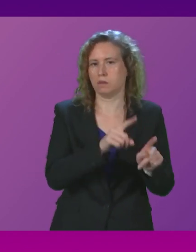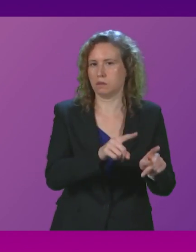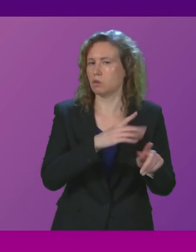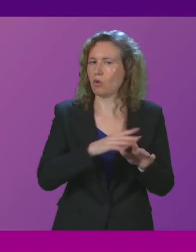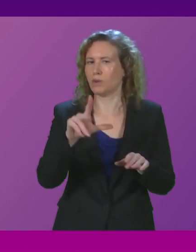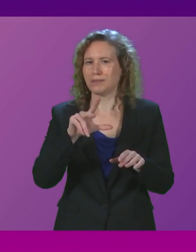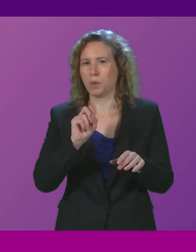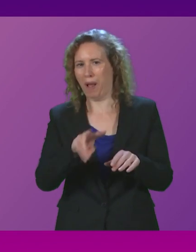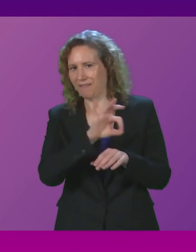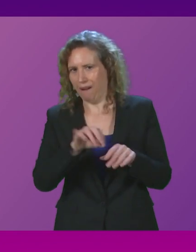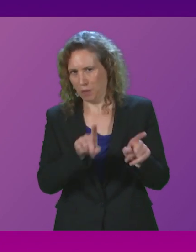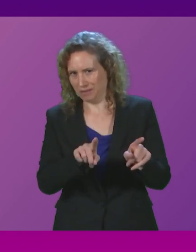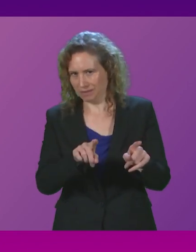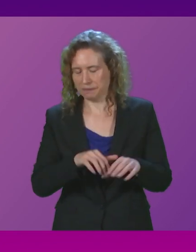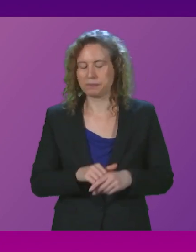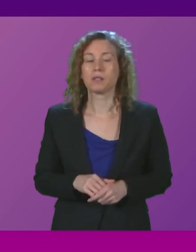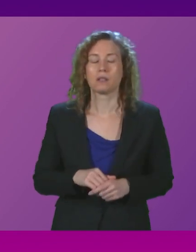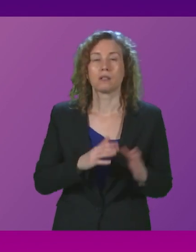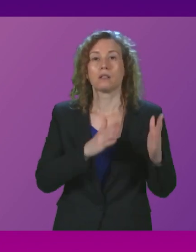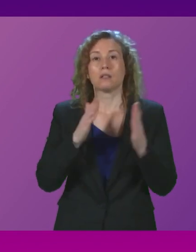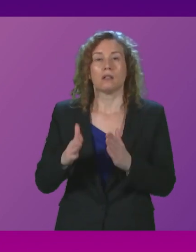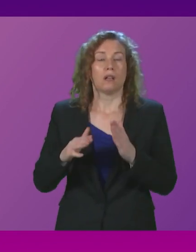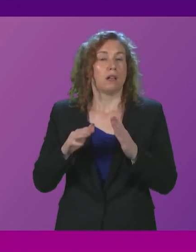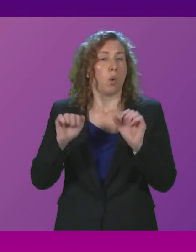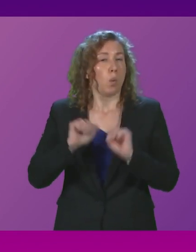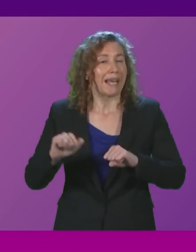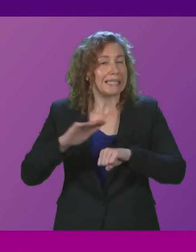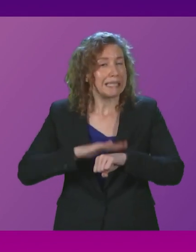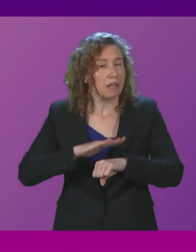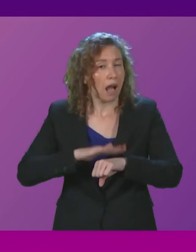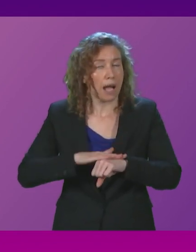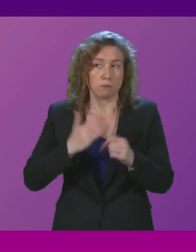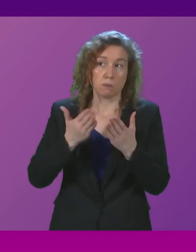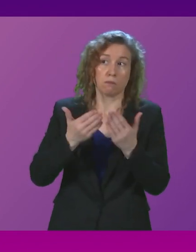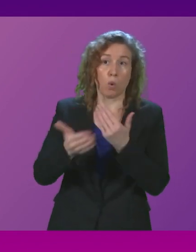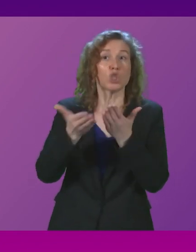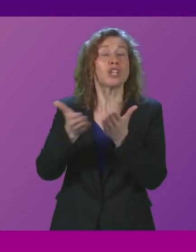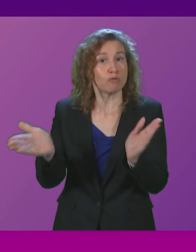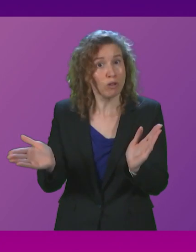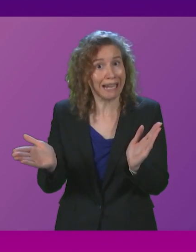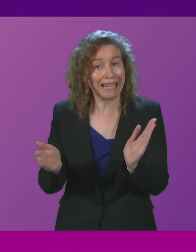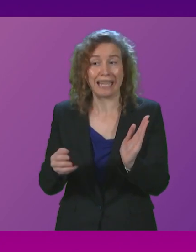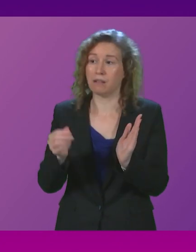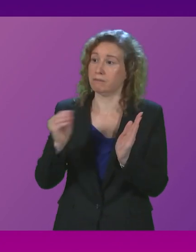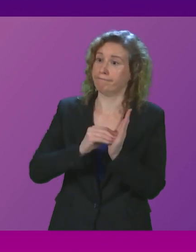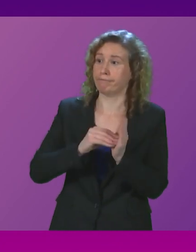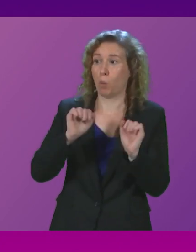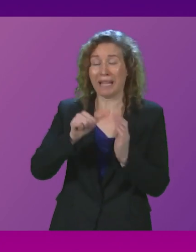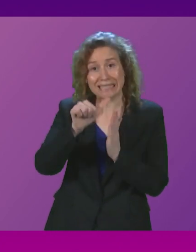waiting time target. More generally, waiting times have been increasing.